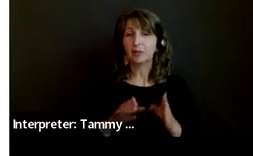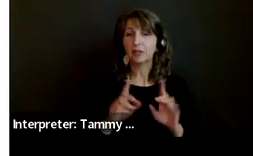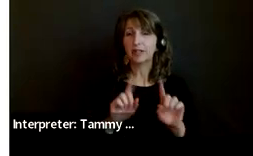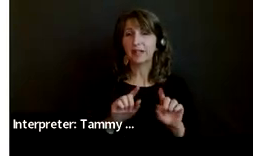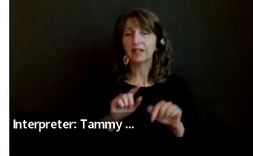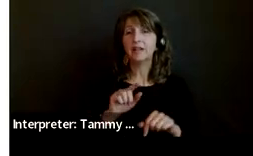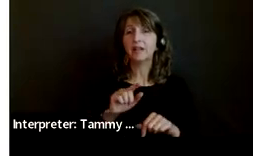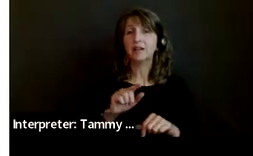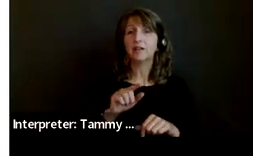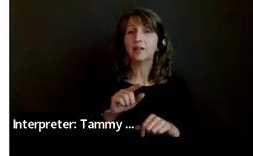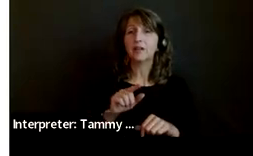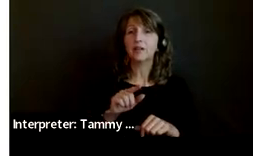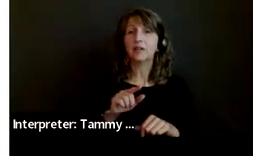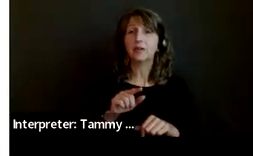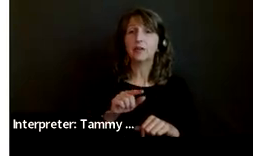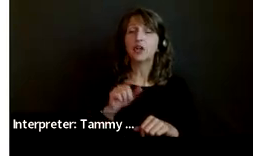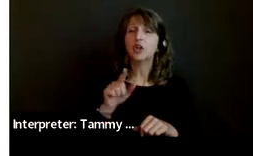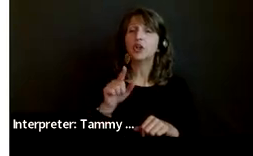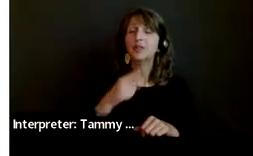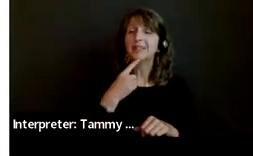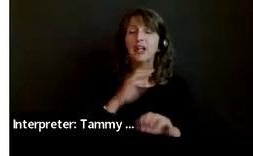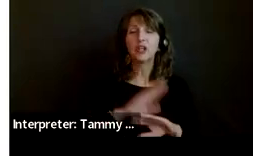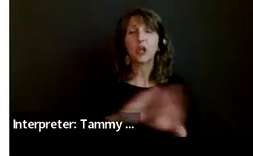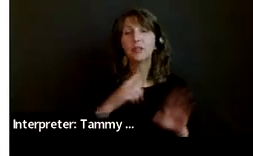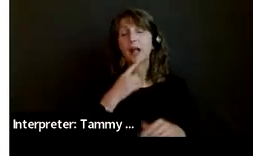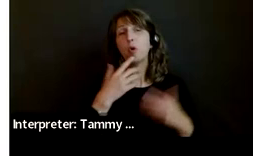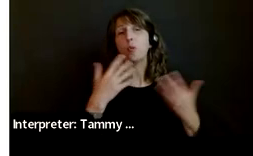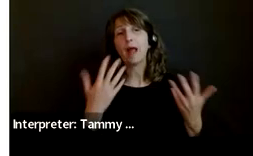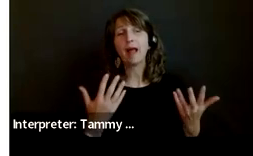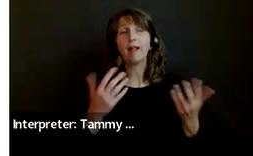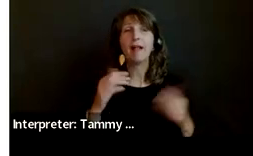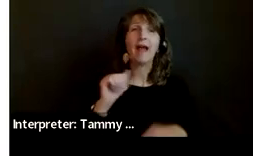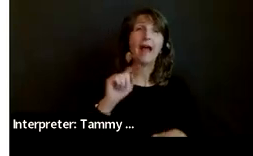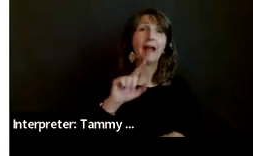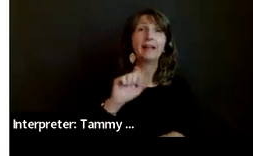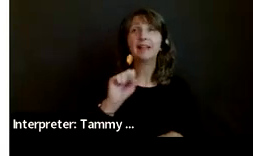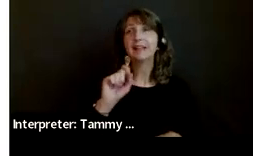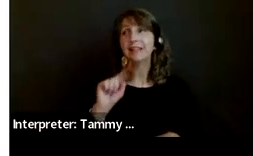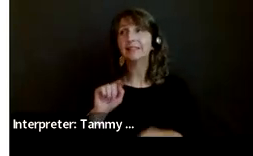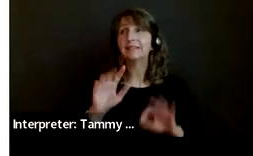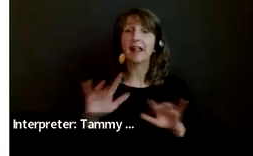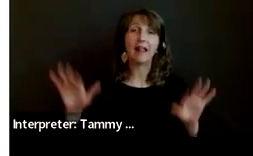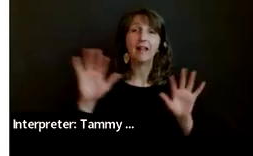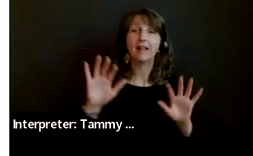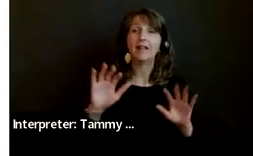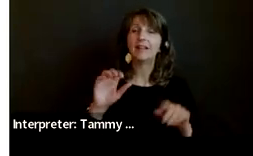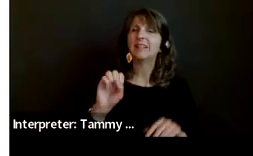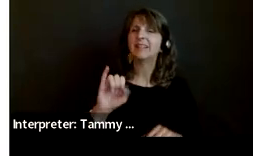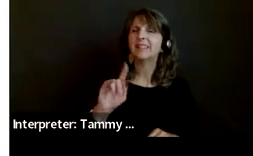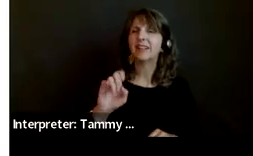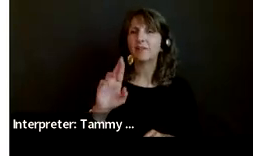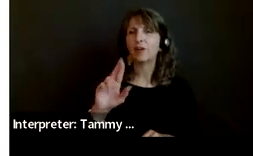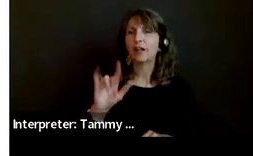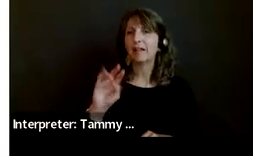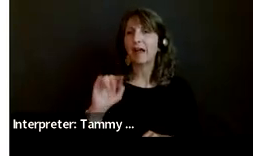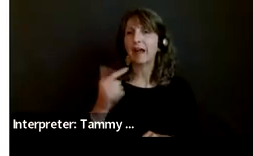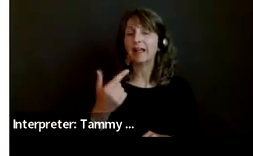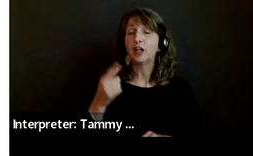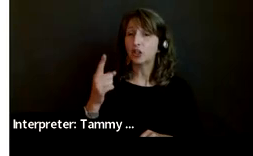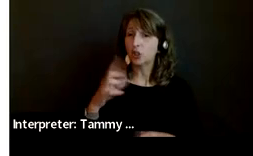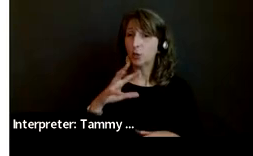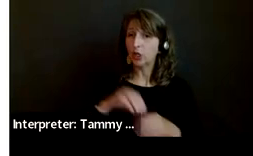Survivors, would you include forgiveness in that category?